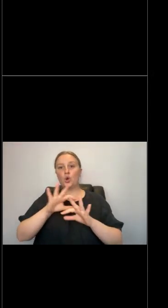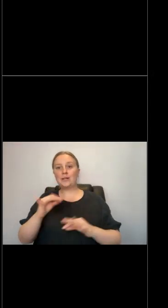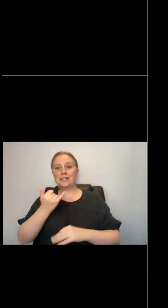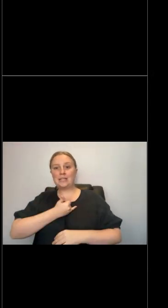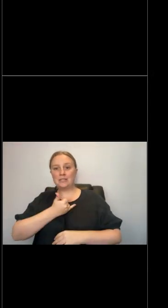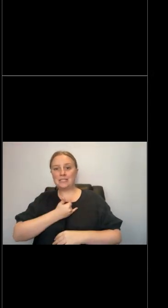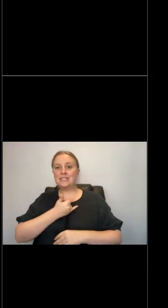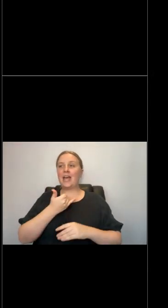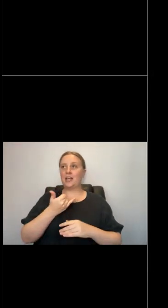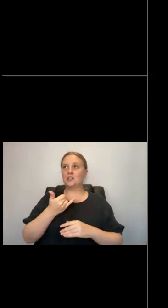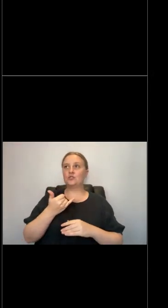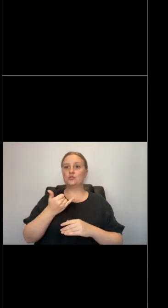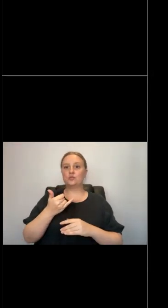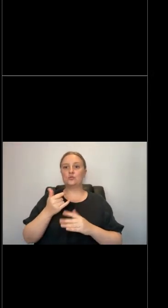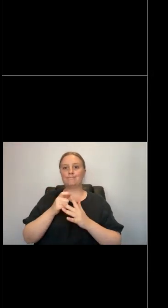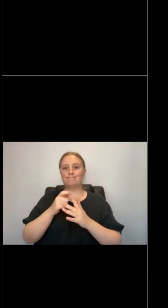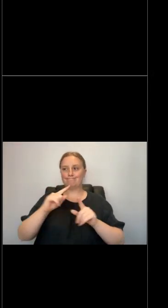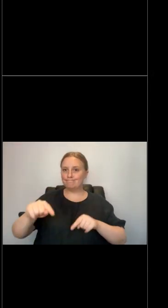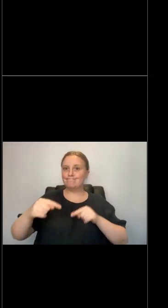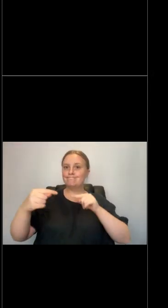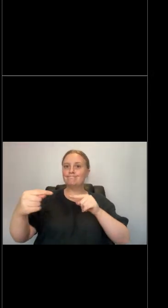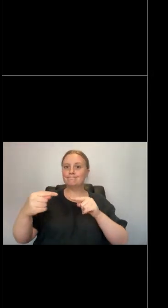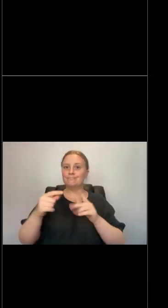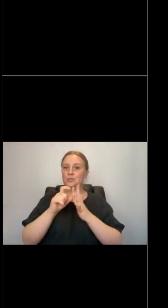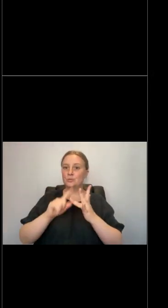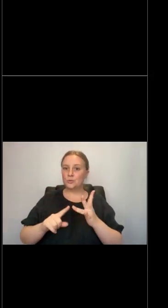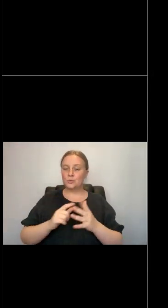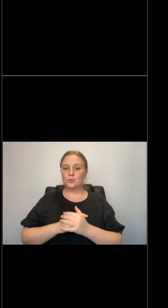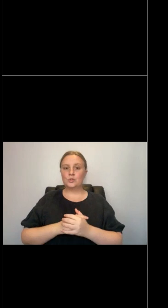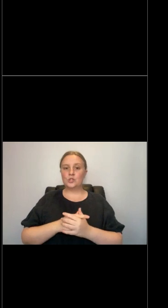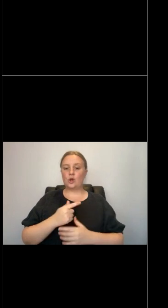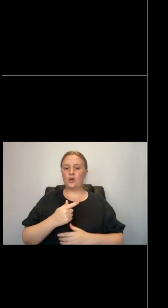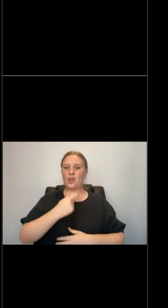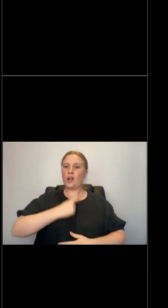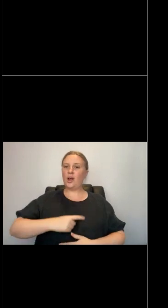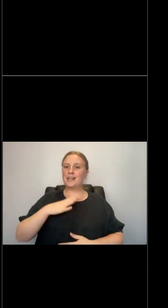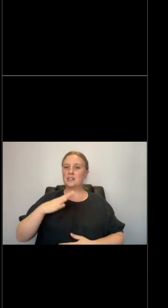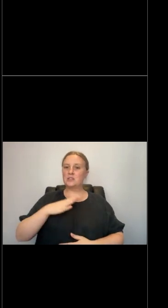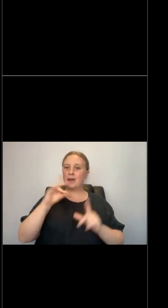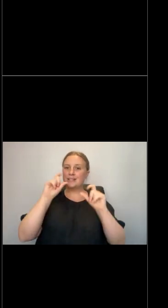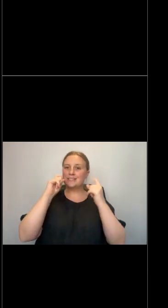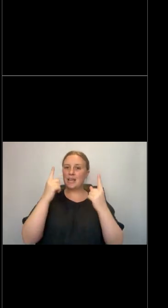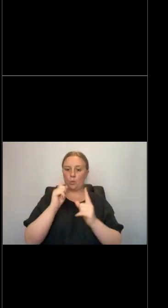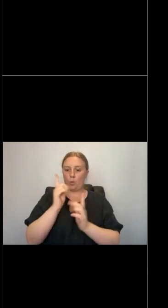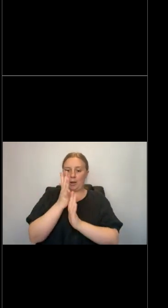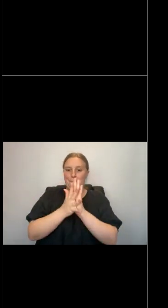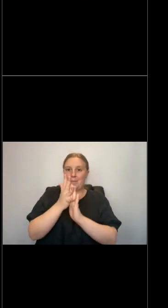So the client basically has to understand what a plea of guilty means